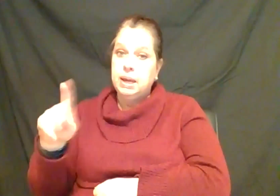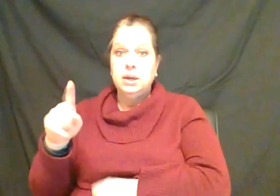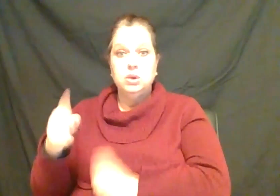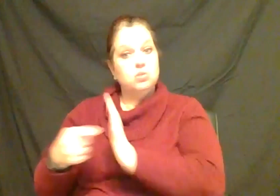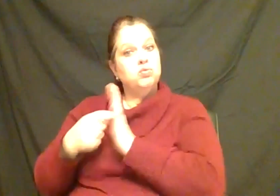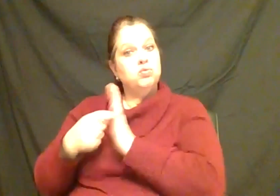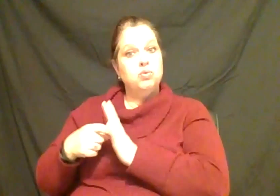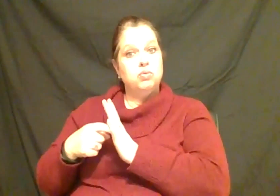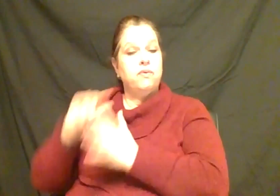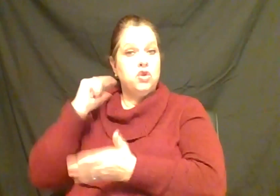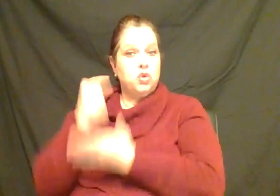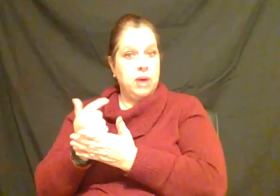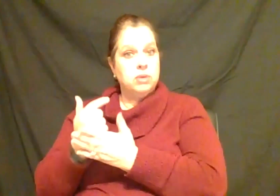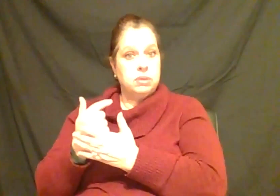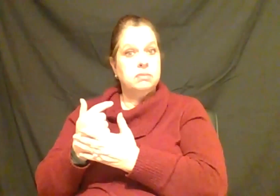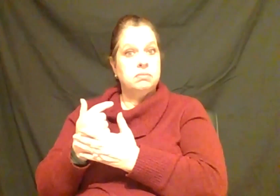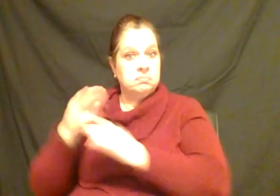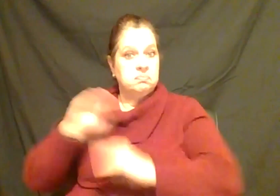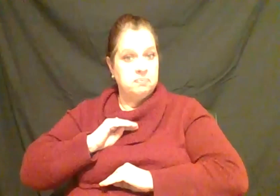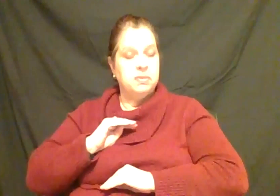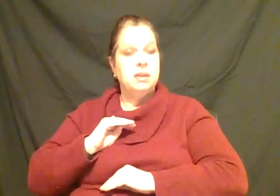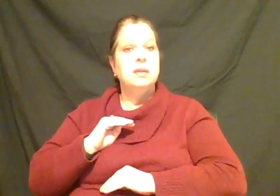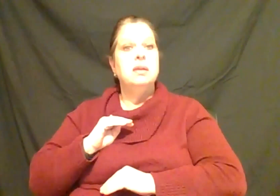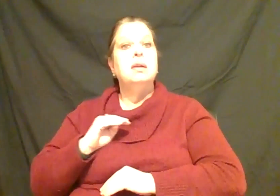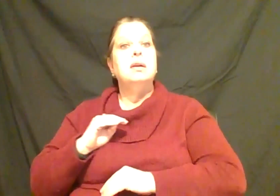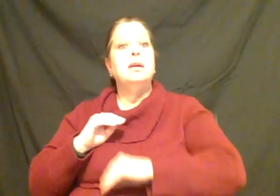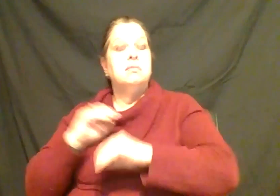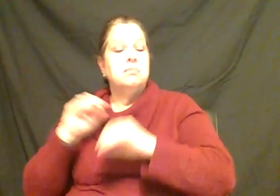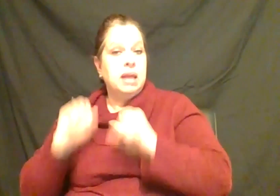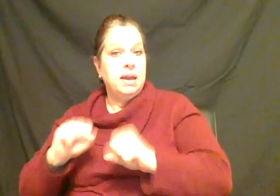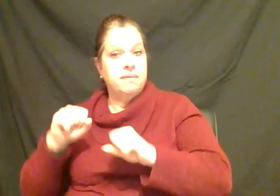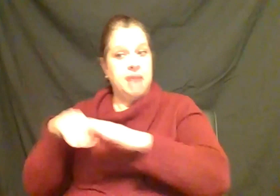we have leveraged virtual virginia so that the student has access to the courses that they need